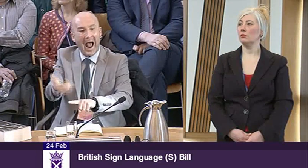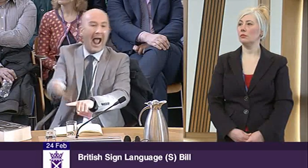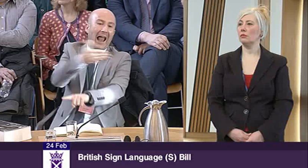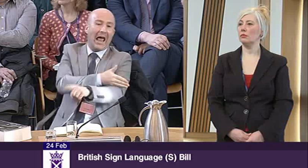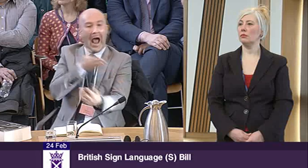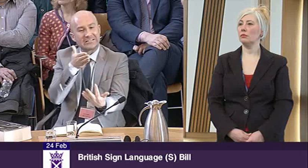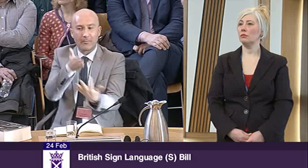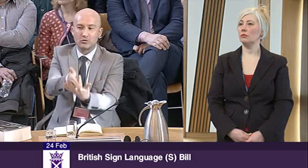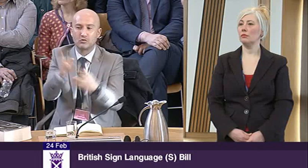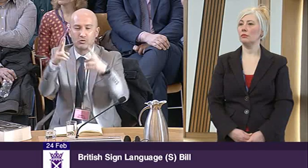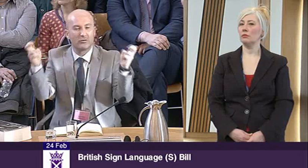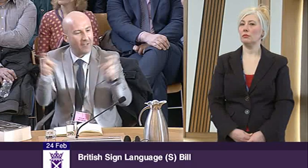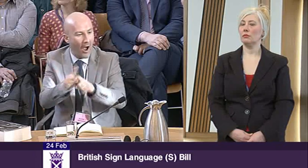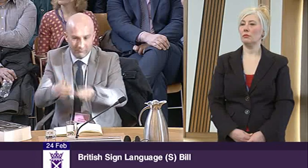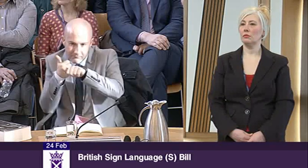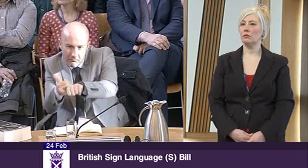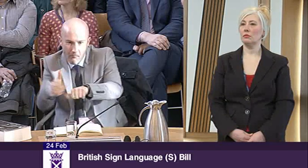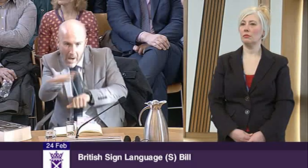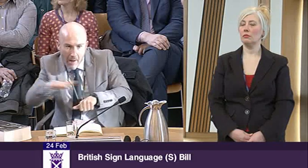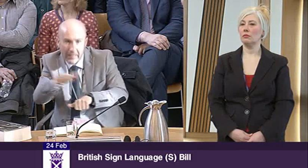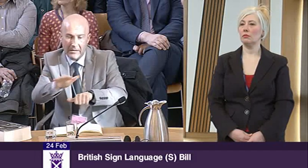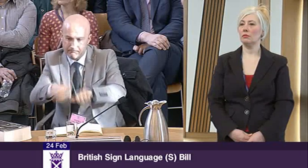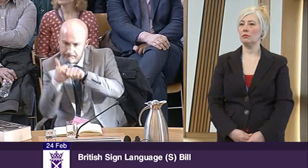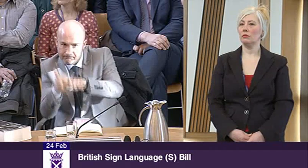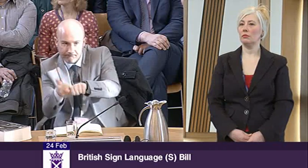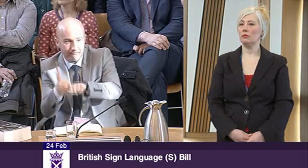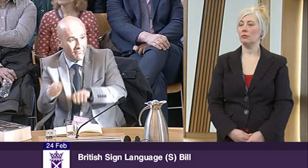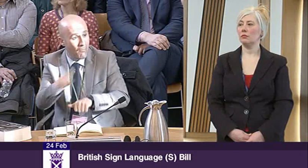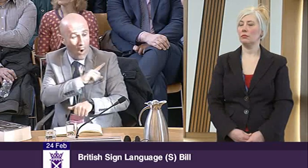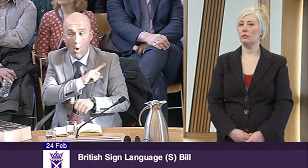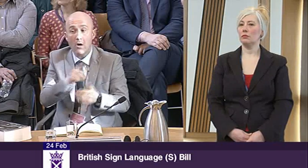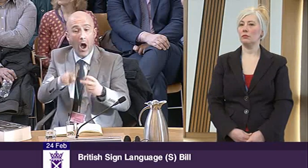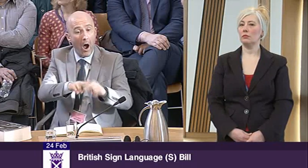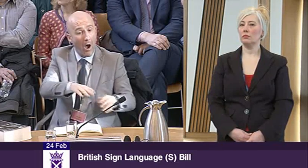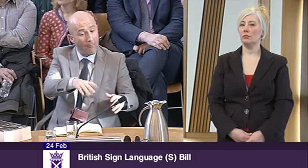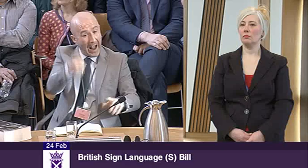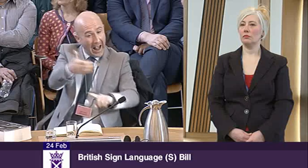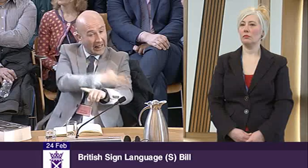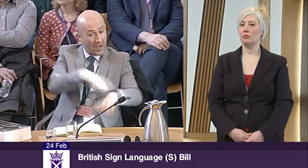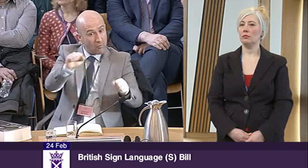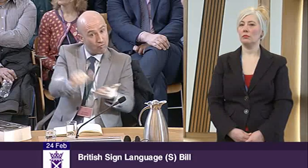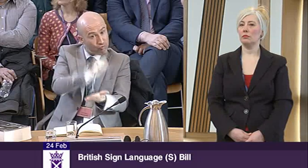early years and early intervention. There has to be support for families who have deaf